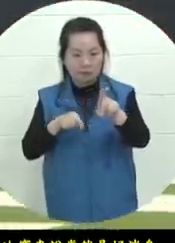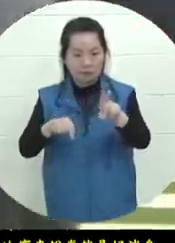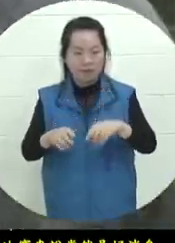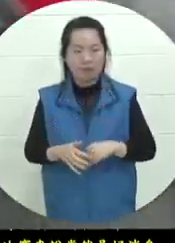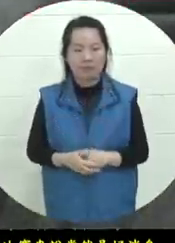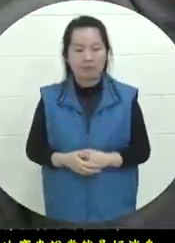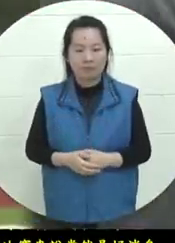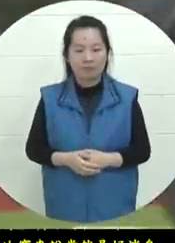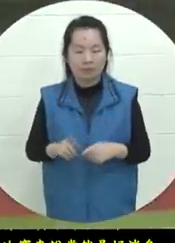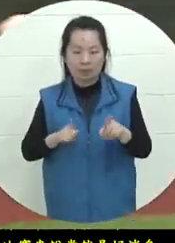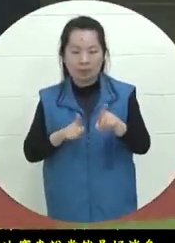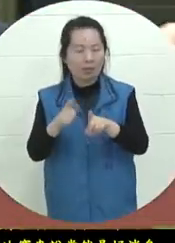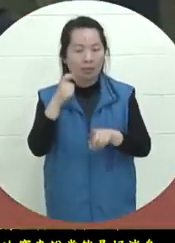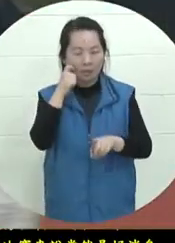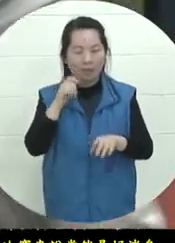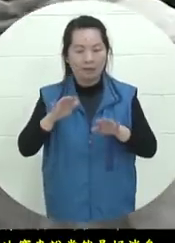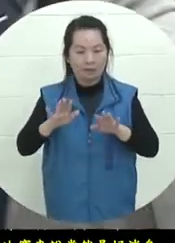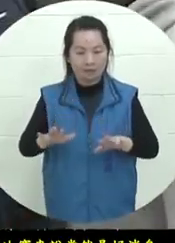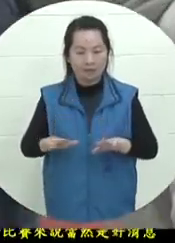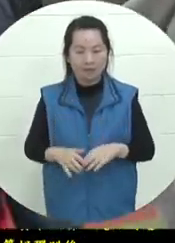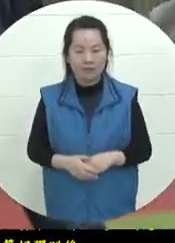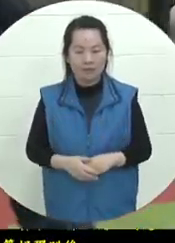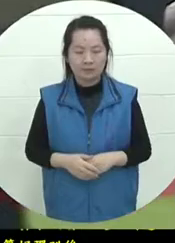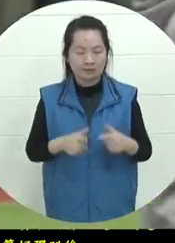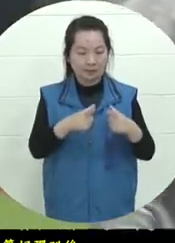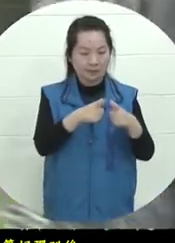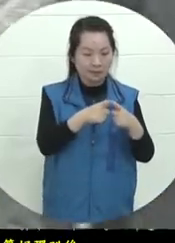with the score behind. We are still 6 points behind at 5:10.